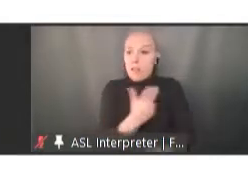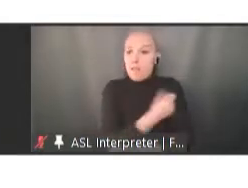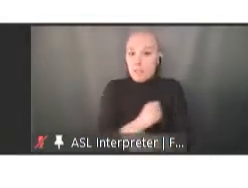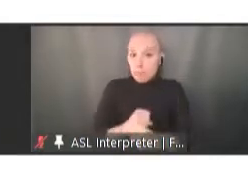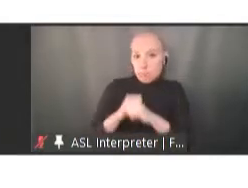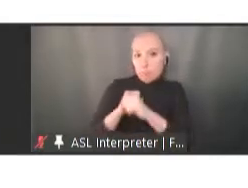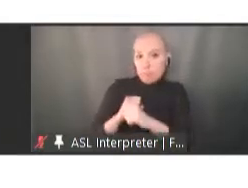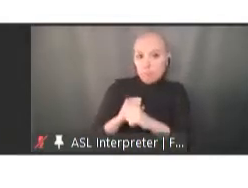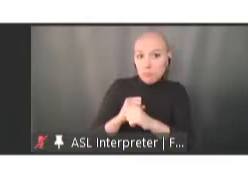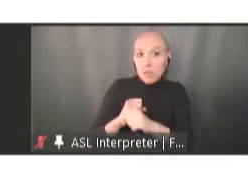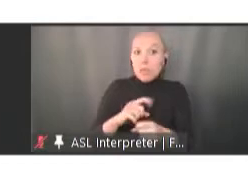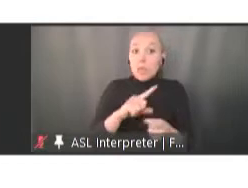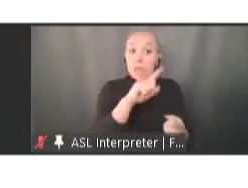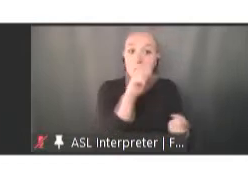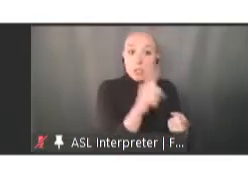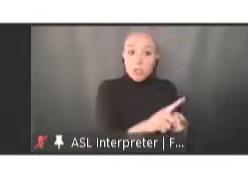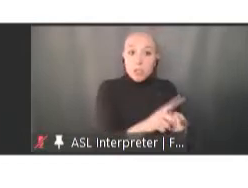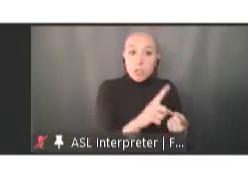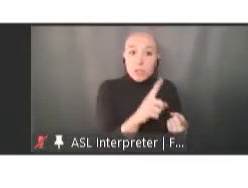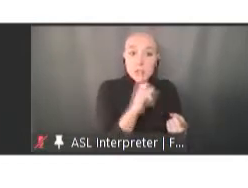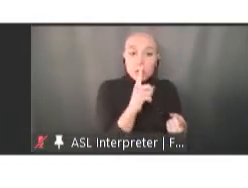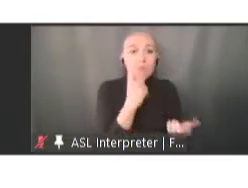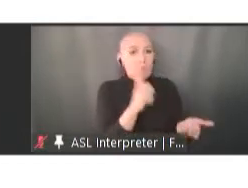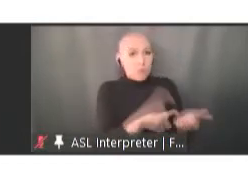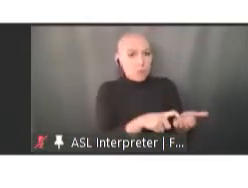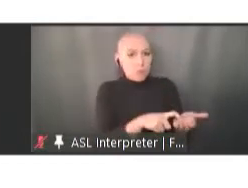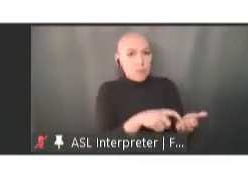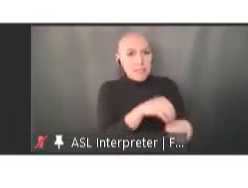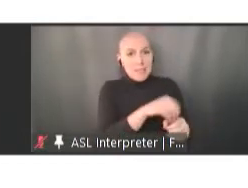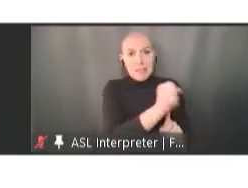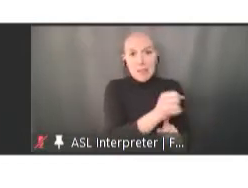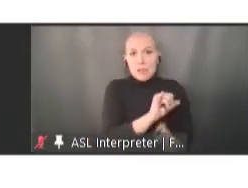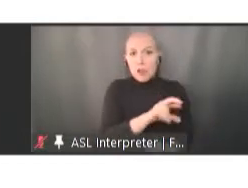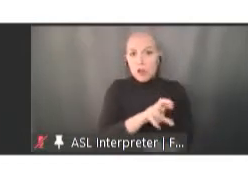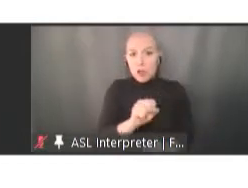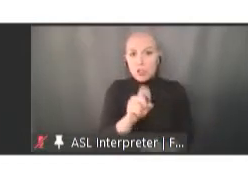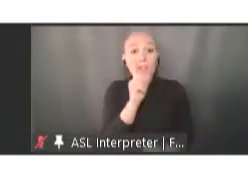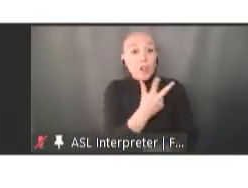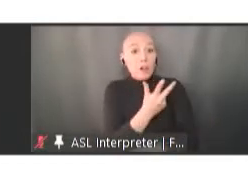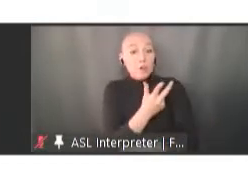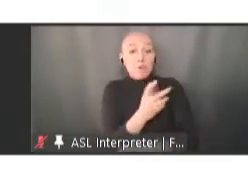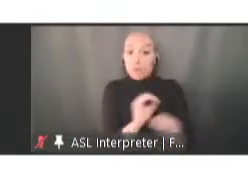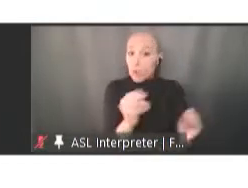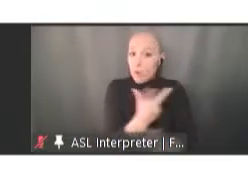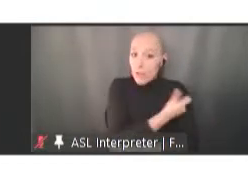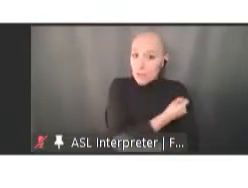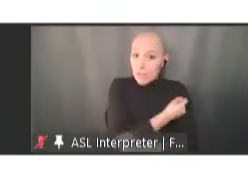unvaccinated versus fully vaccinated persons with and without booster doses